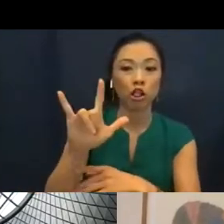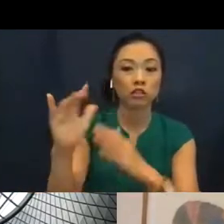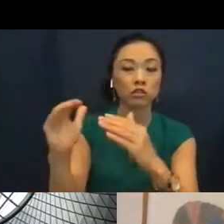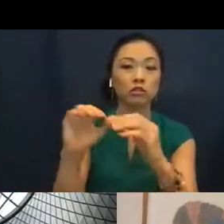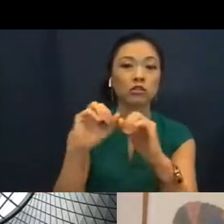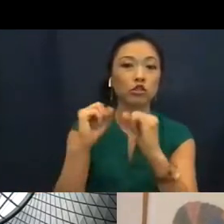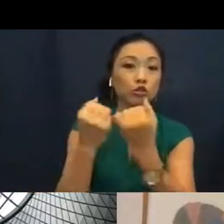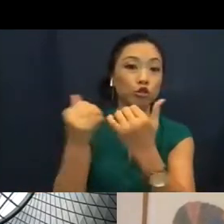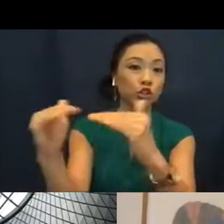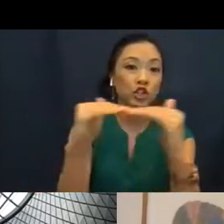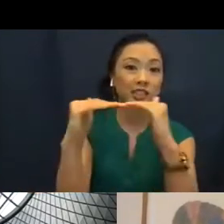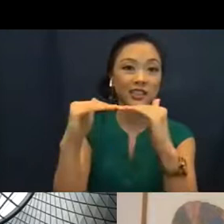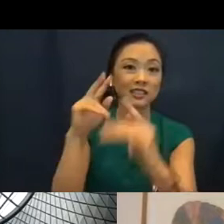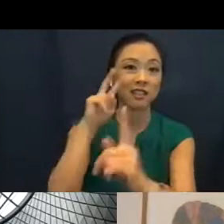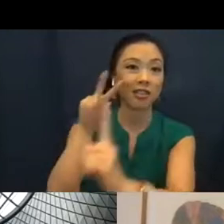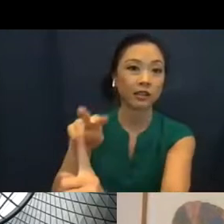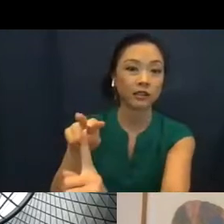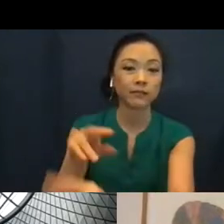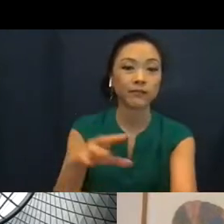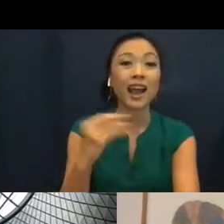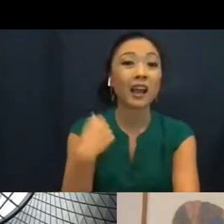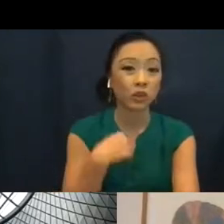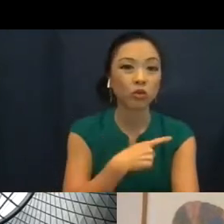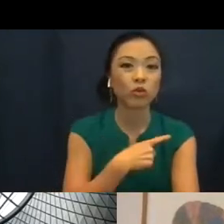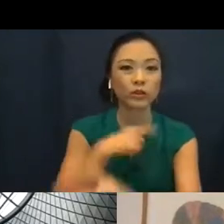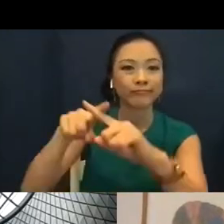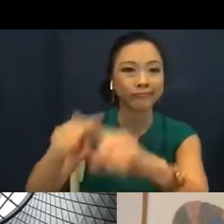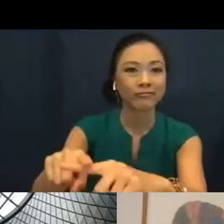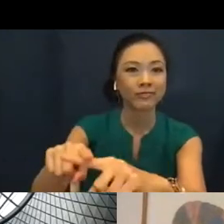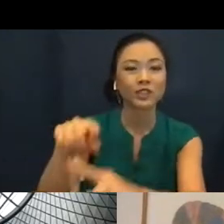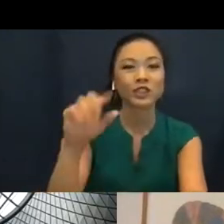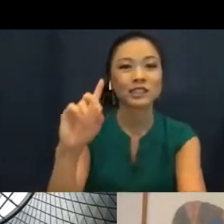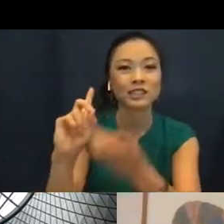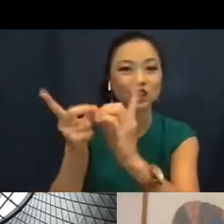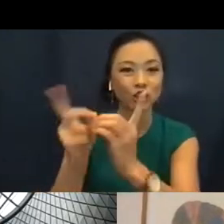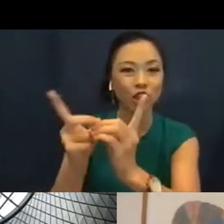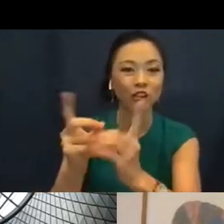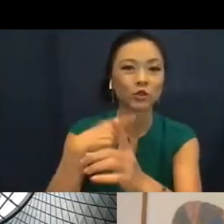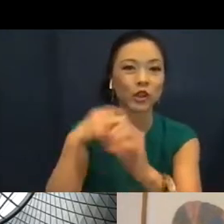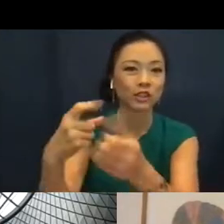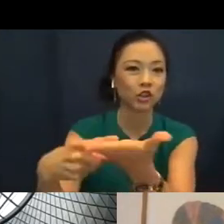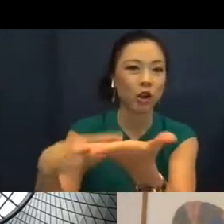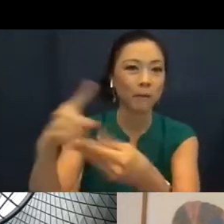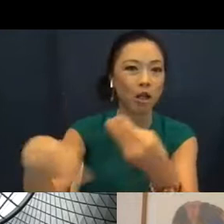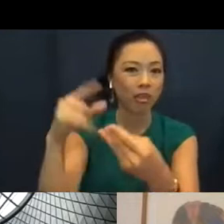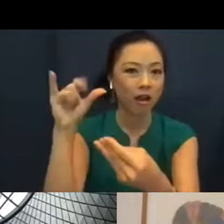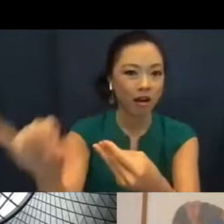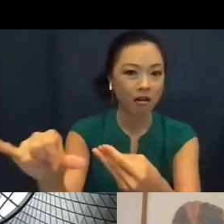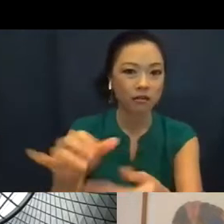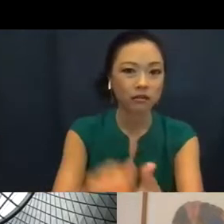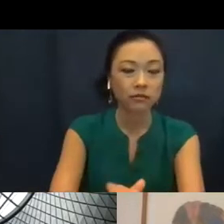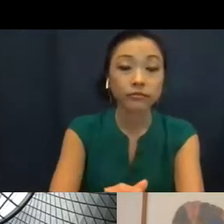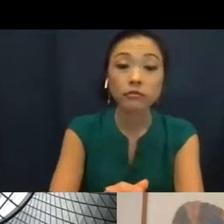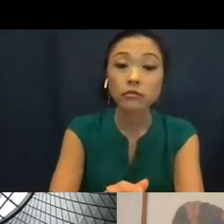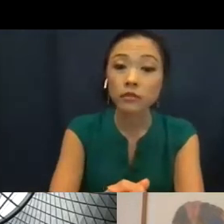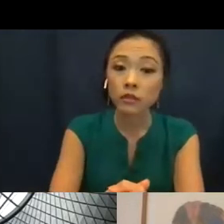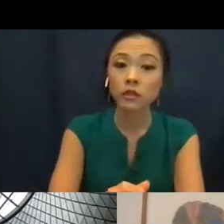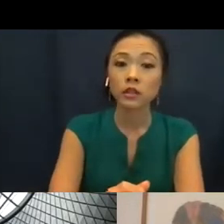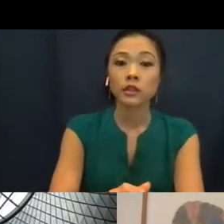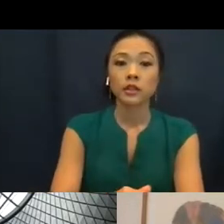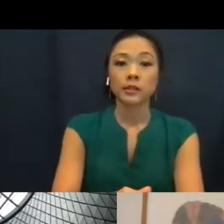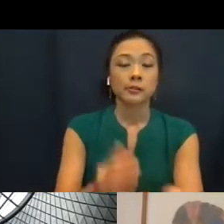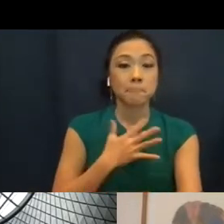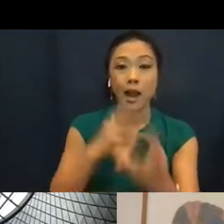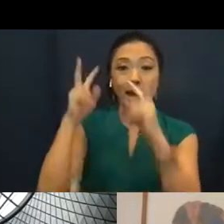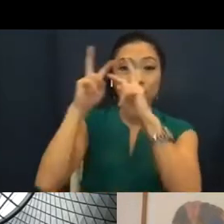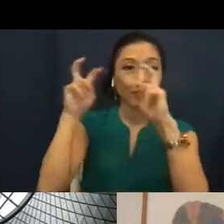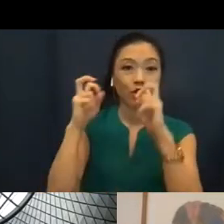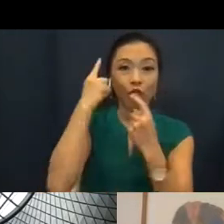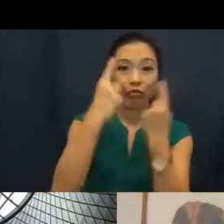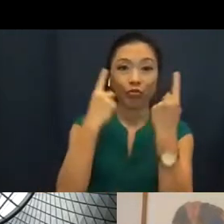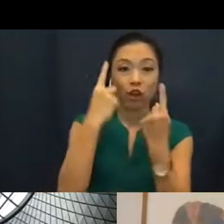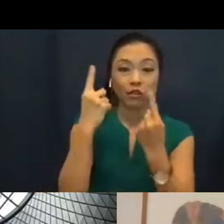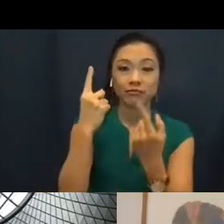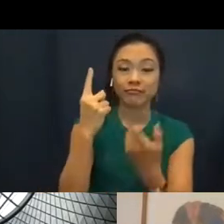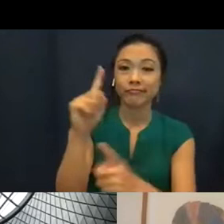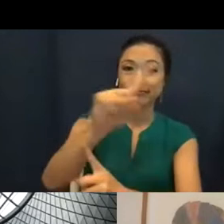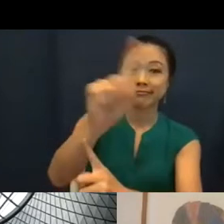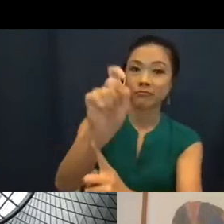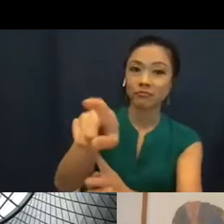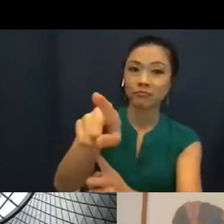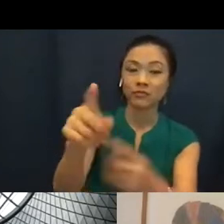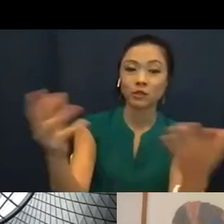so actually, I can talk about that. My critical thought is about why would we use technology